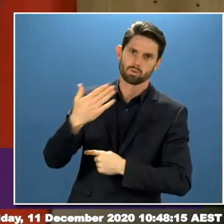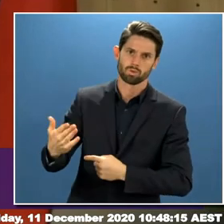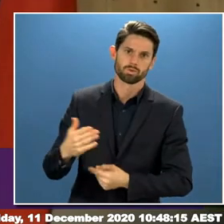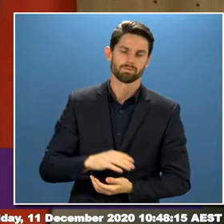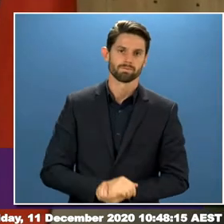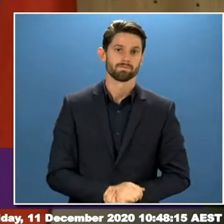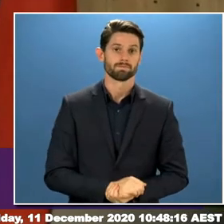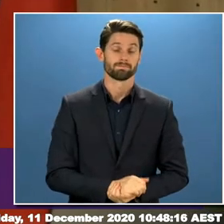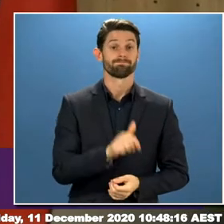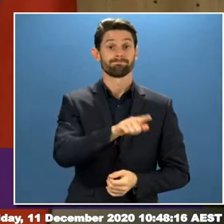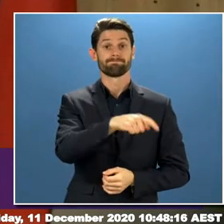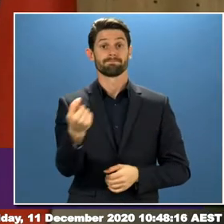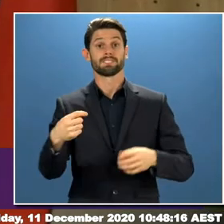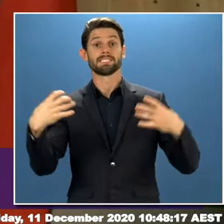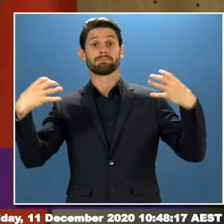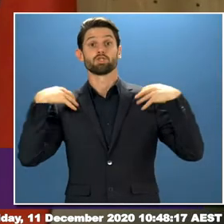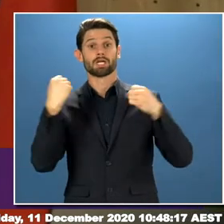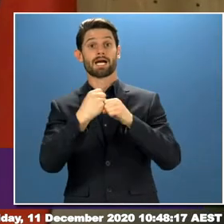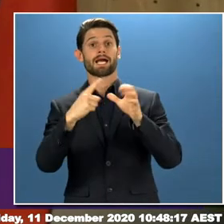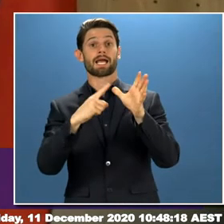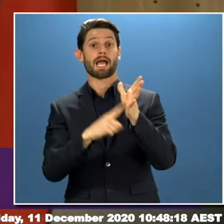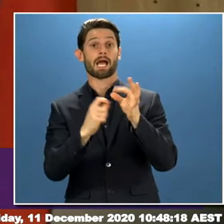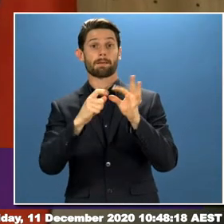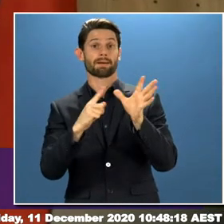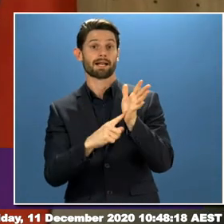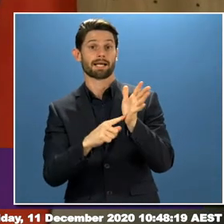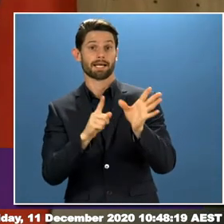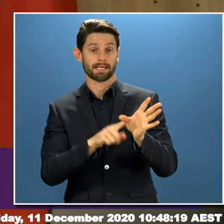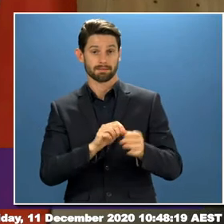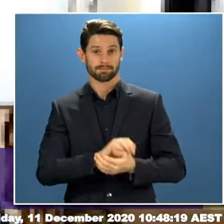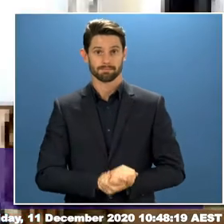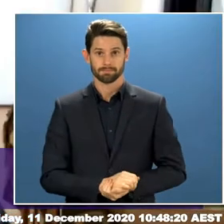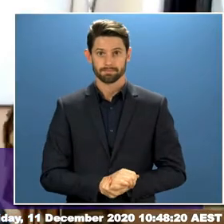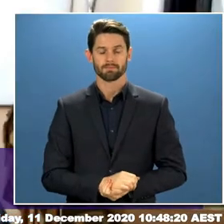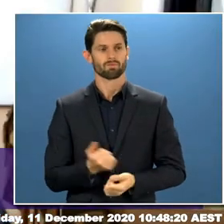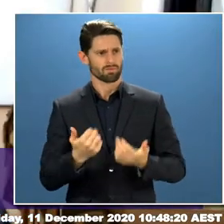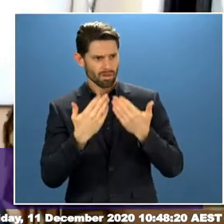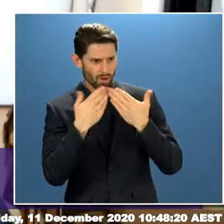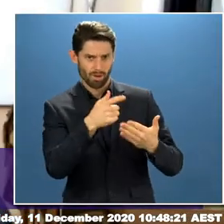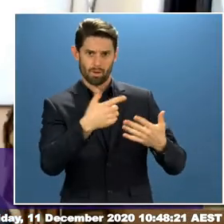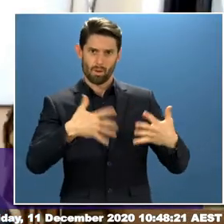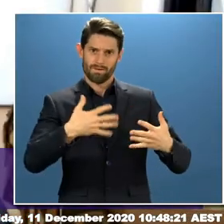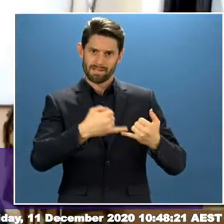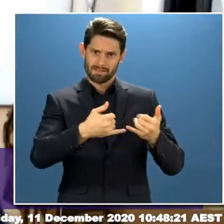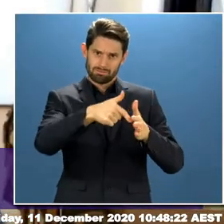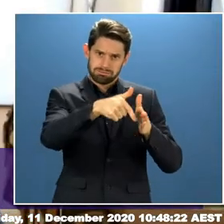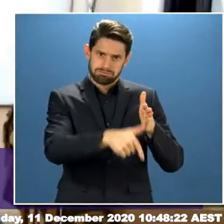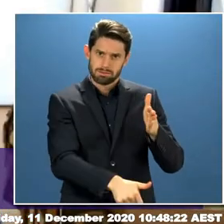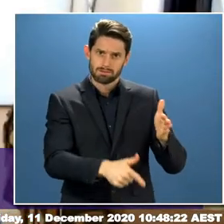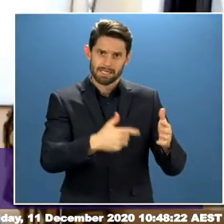Commissioner Galbally? Thank you, very much for that very fulsome evidence. I have no questions, thank you.